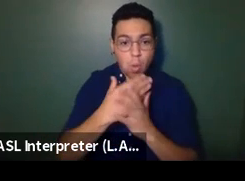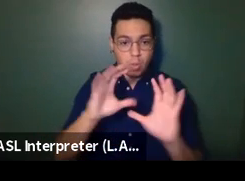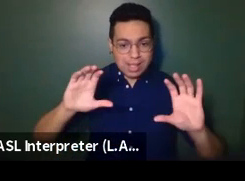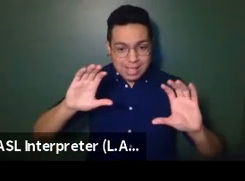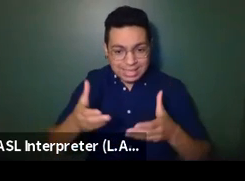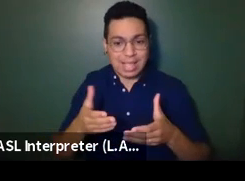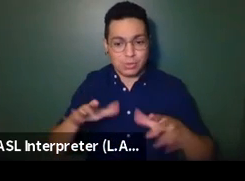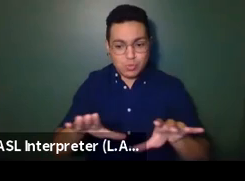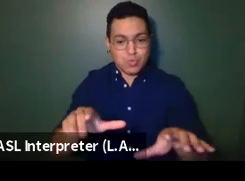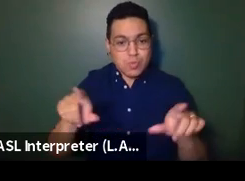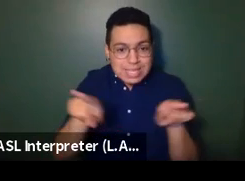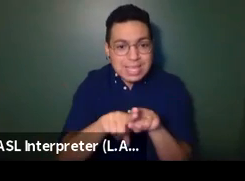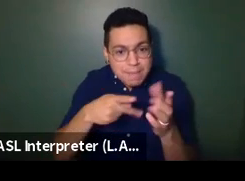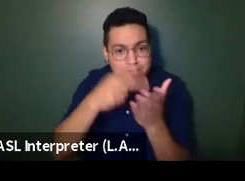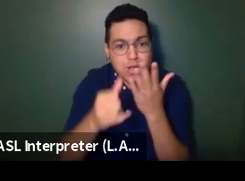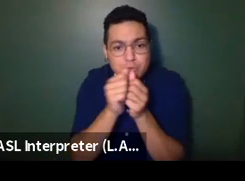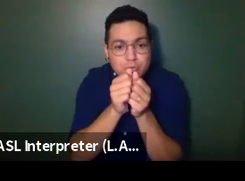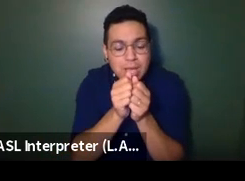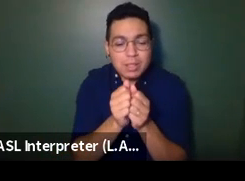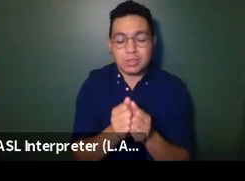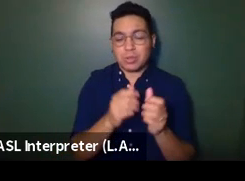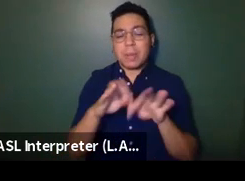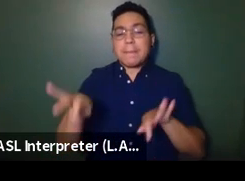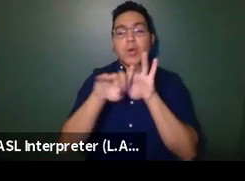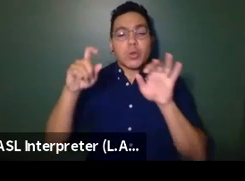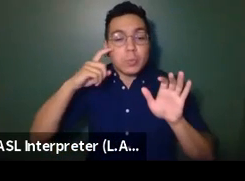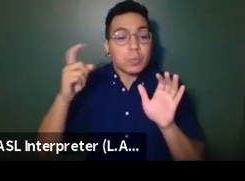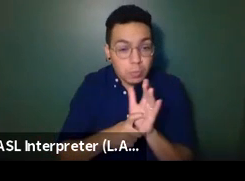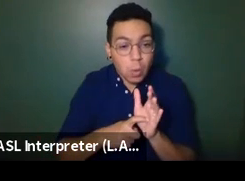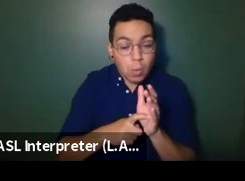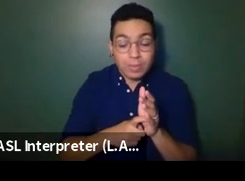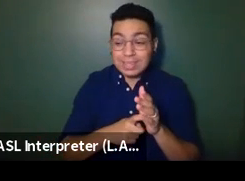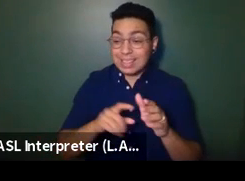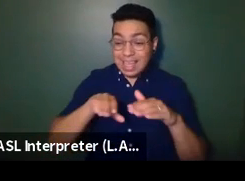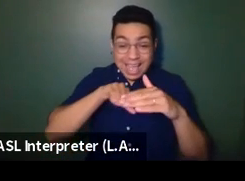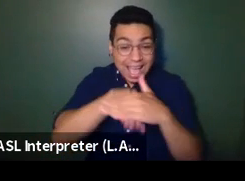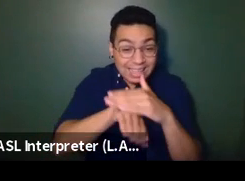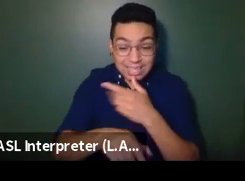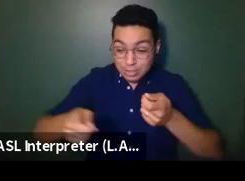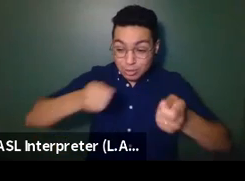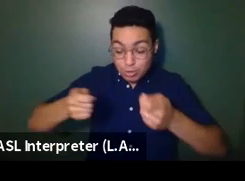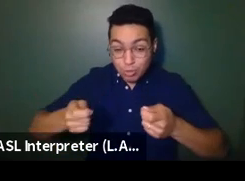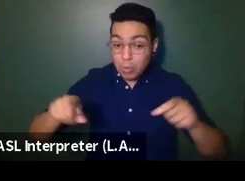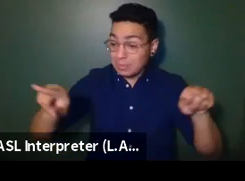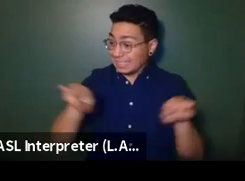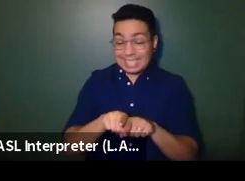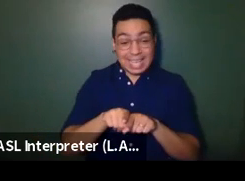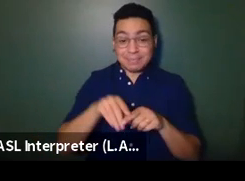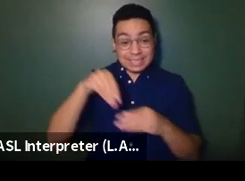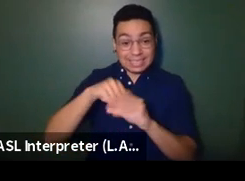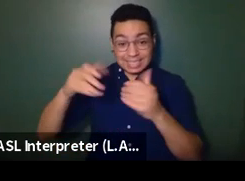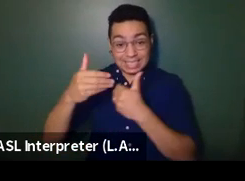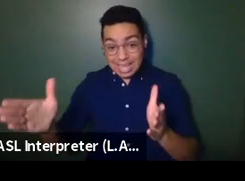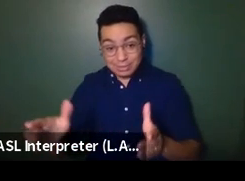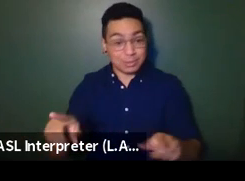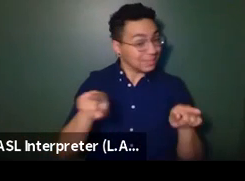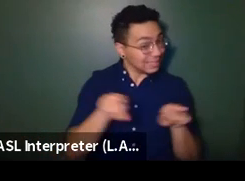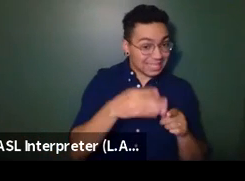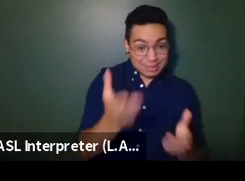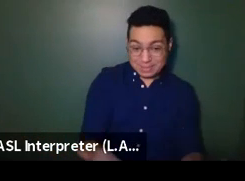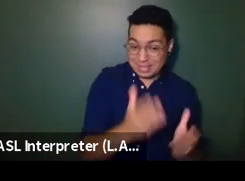Jeff Crawford: and what access you're giving for privileges to your students. It's the same in your classroom. You might have the whiteboard and say, come those do something on the whiteboard everybody and everybody has access to